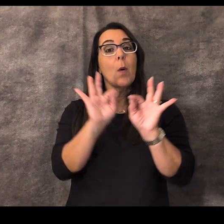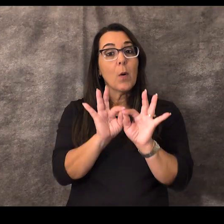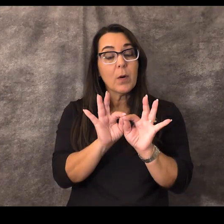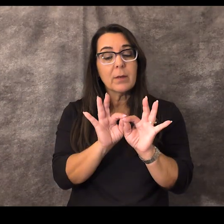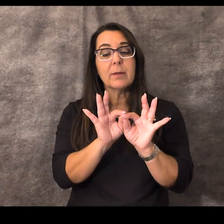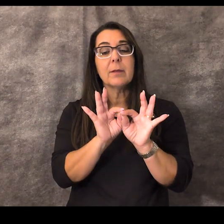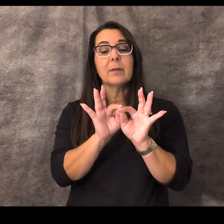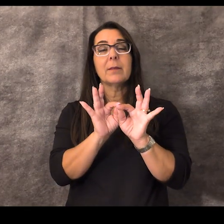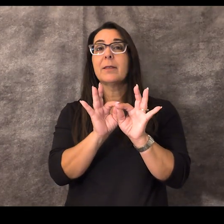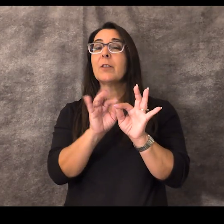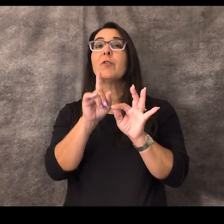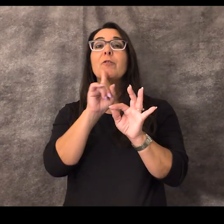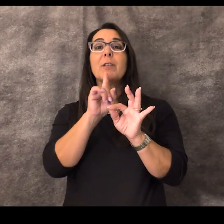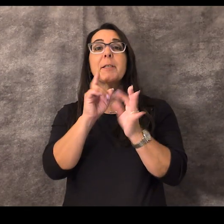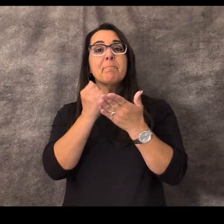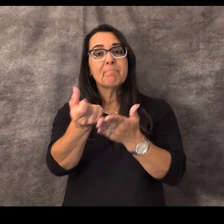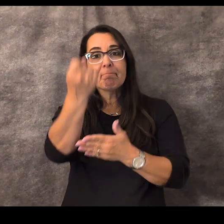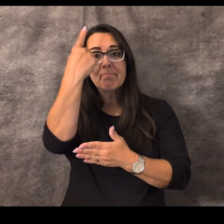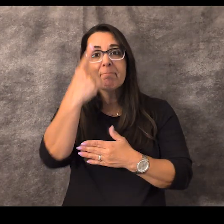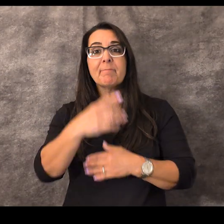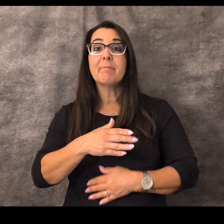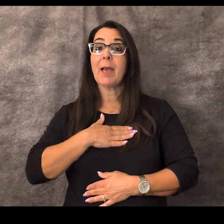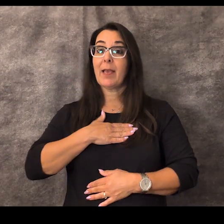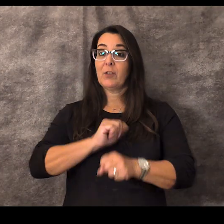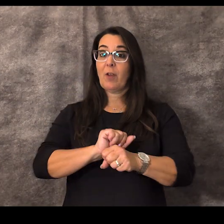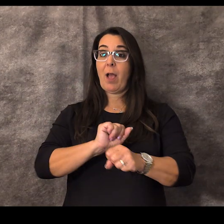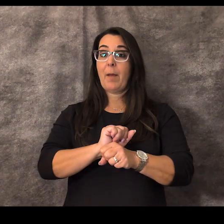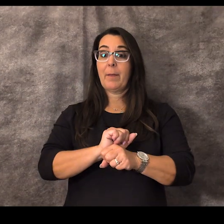that I want people to understand about my job is that we're really just there to care.